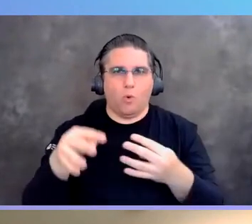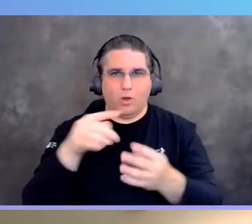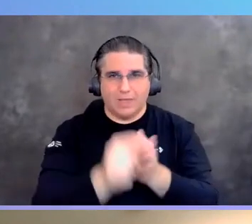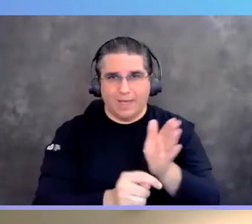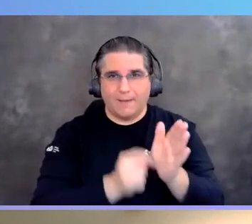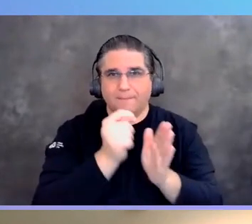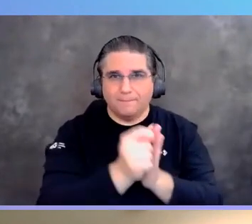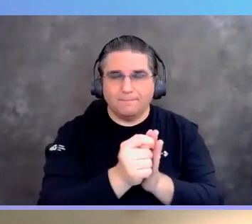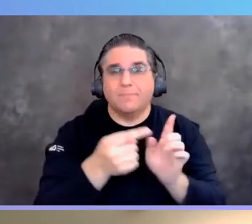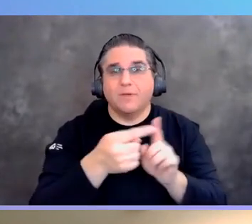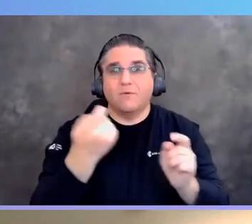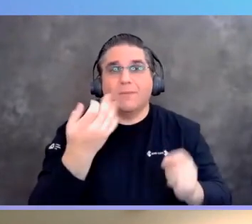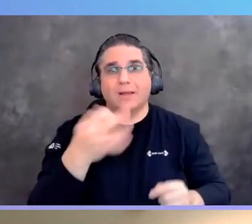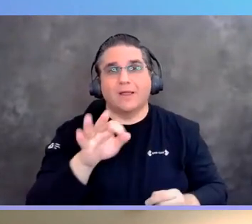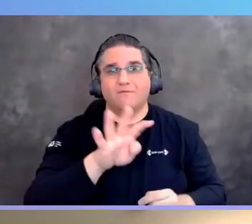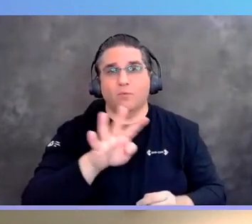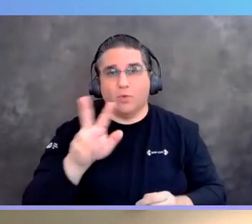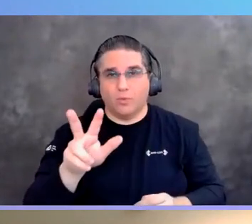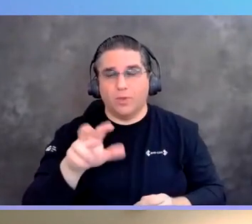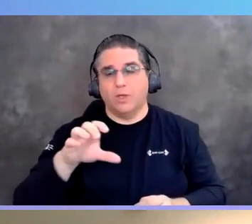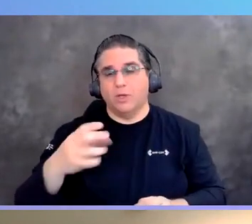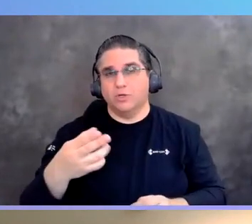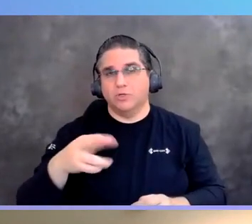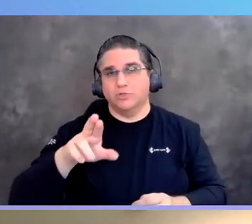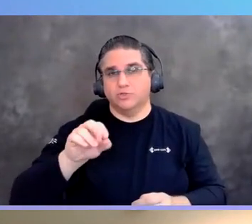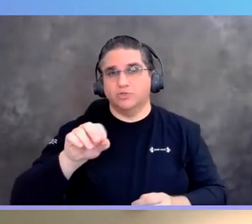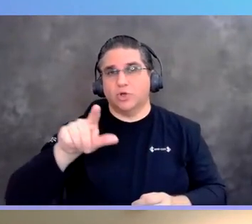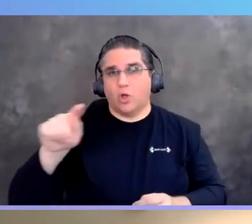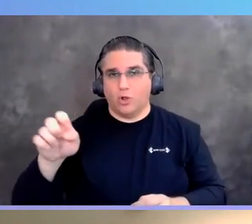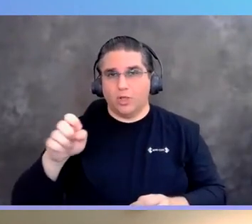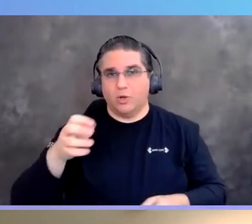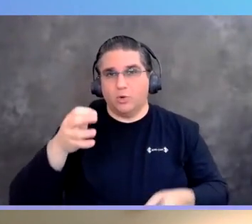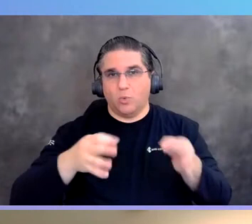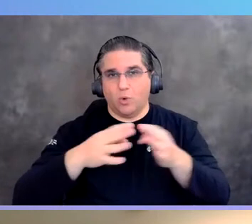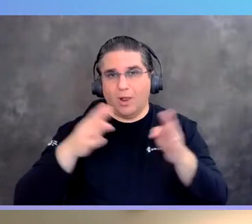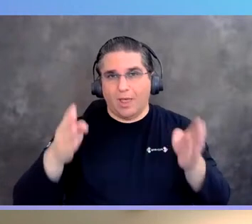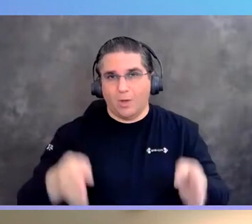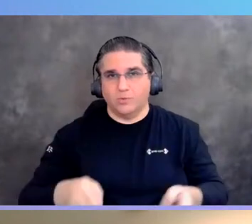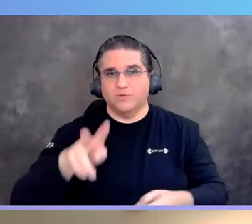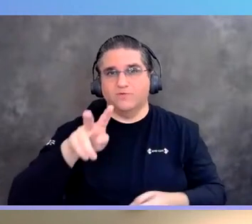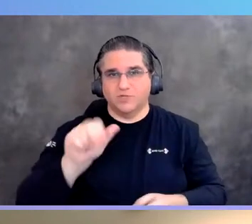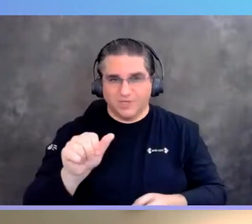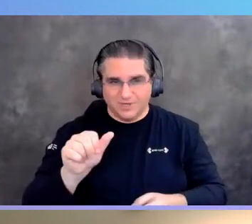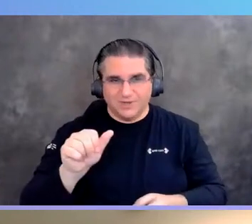in Charlotte Courthouse, Virginia. A portrait of a